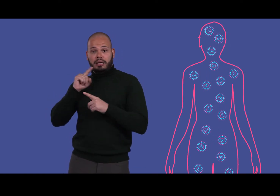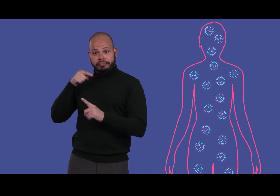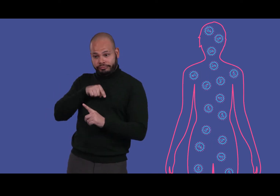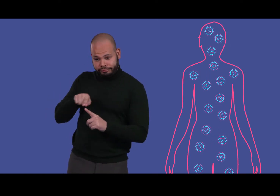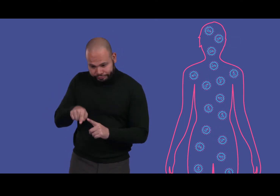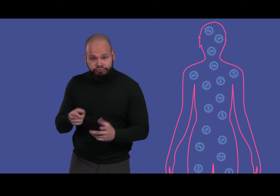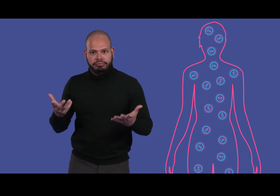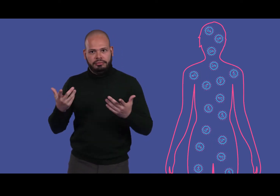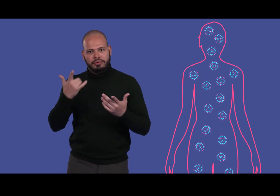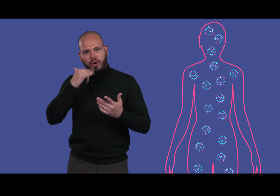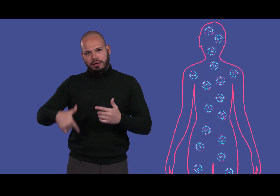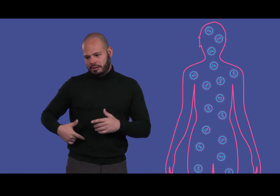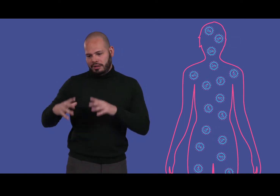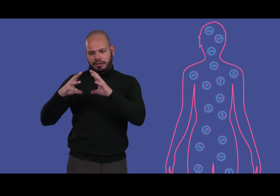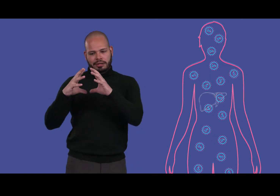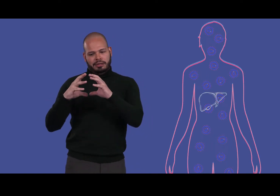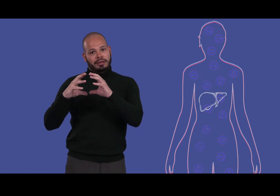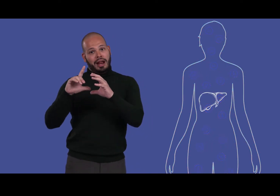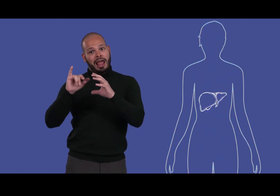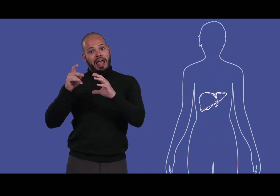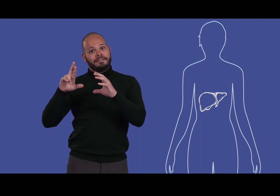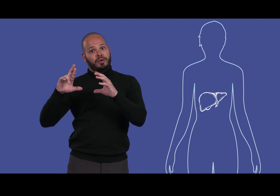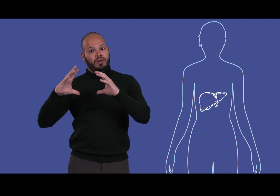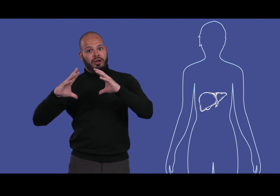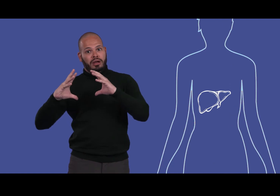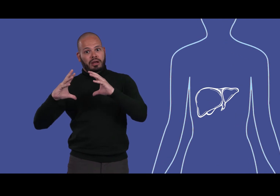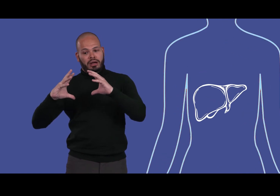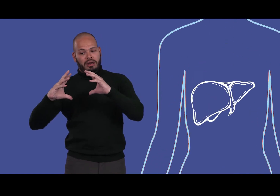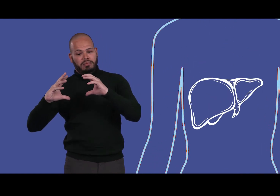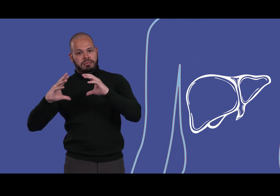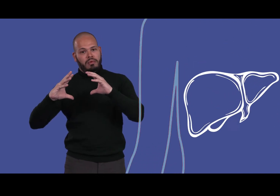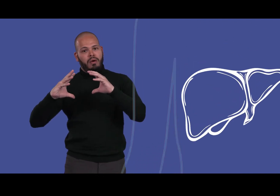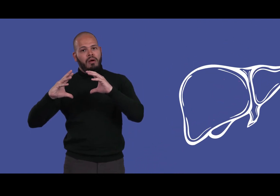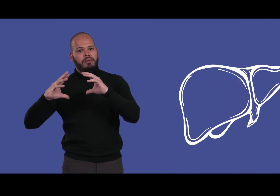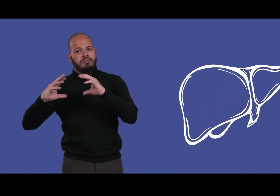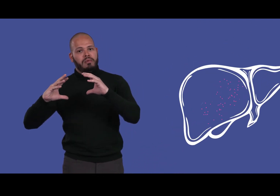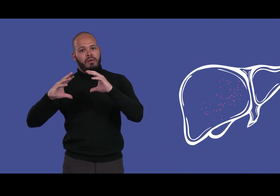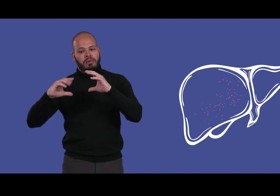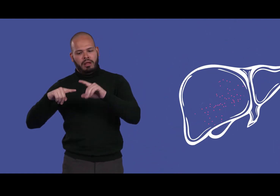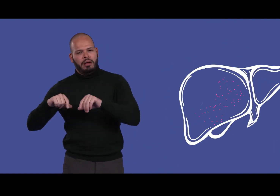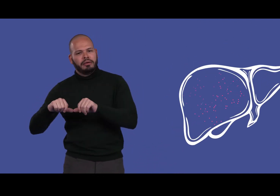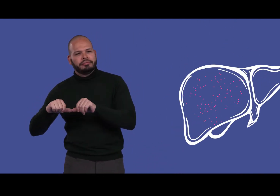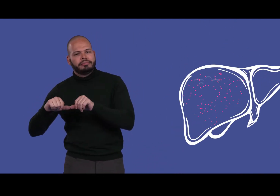It’s a slow acting virus that infects the liver,